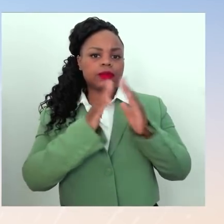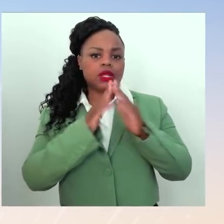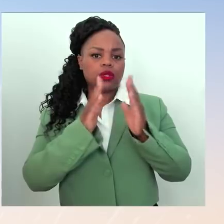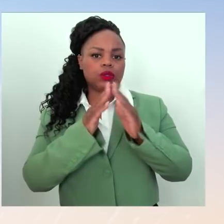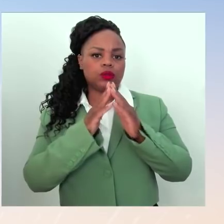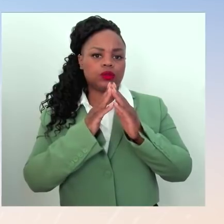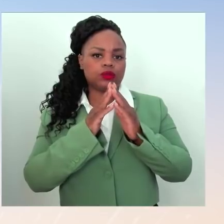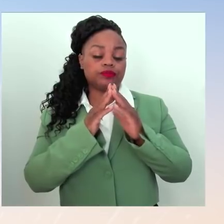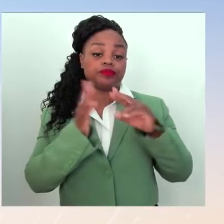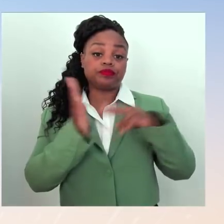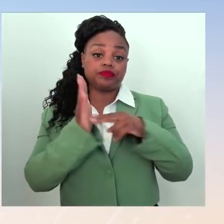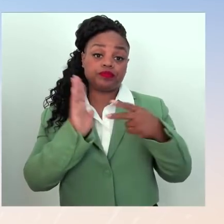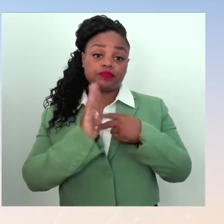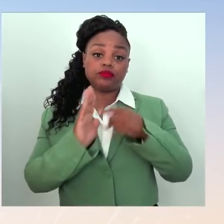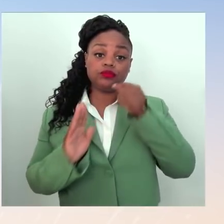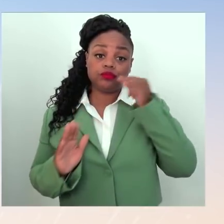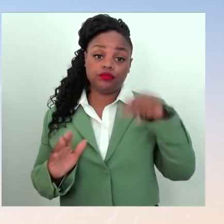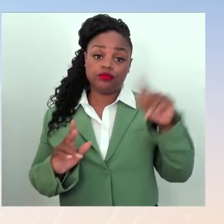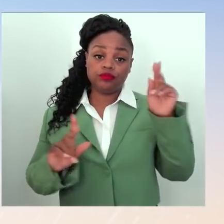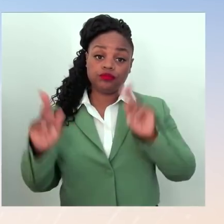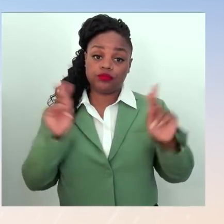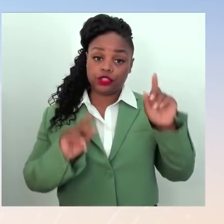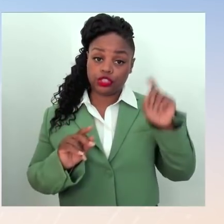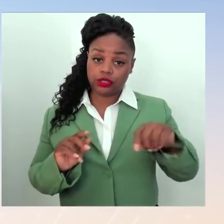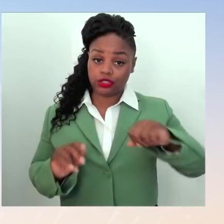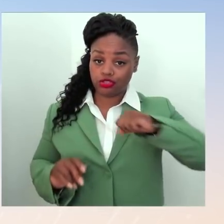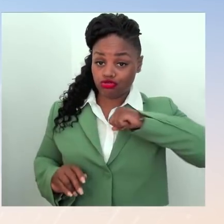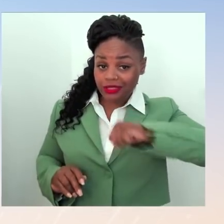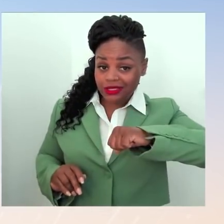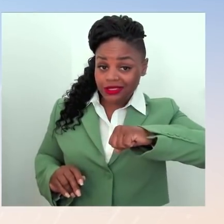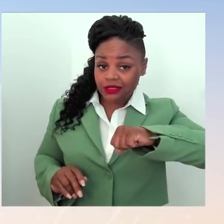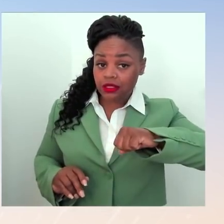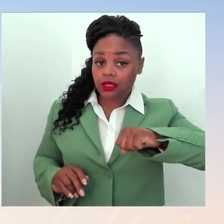Ms. Psaki: Well, we certainly support the rights of the Ukrainian people to fight back.